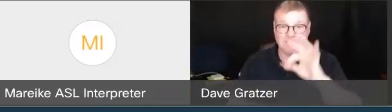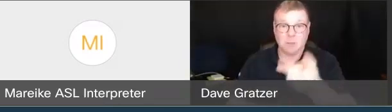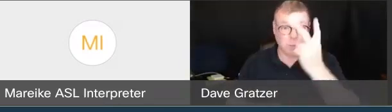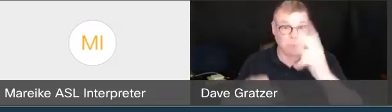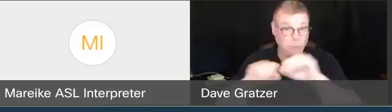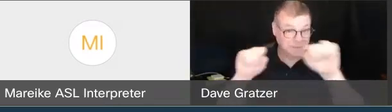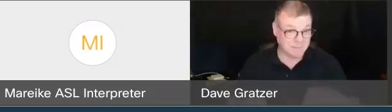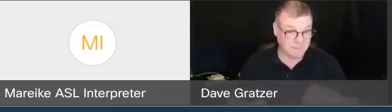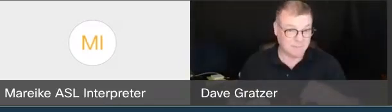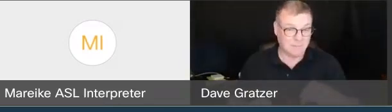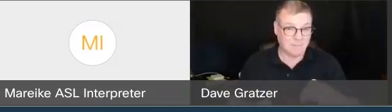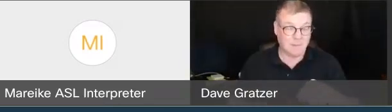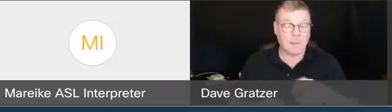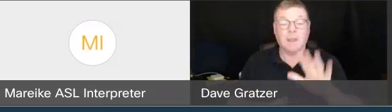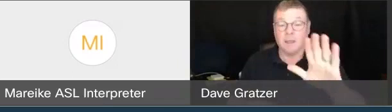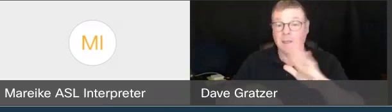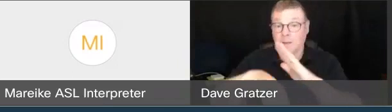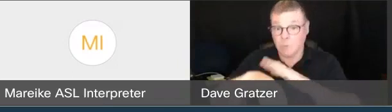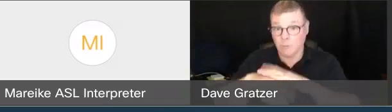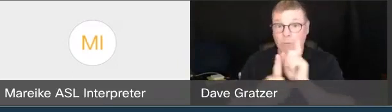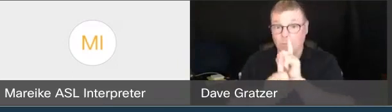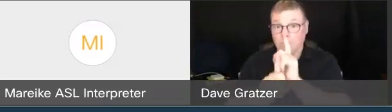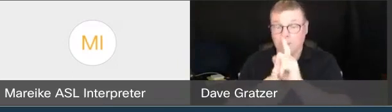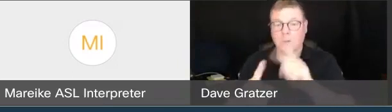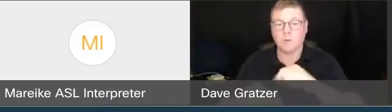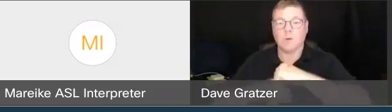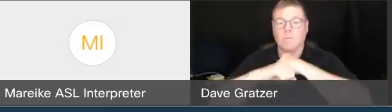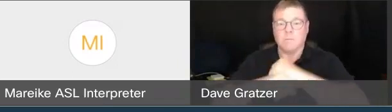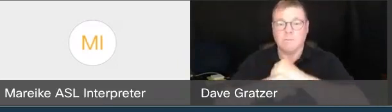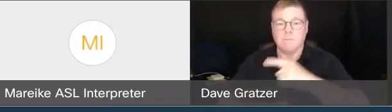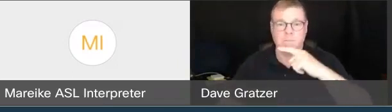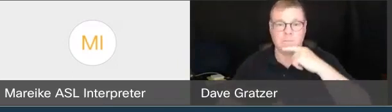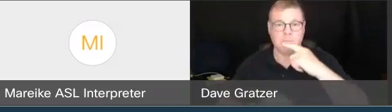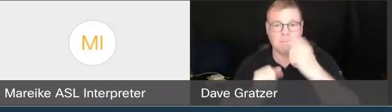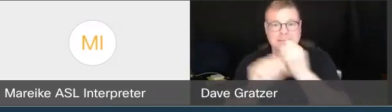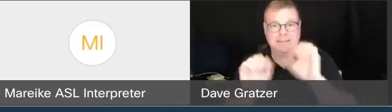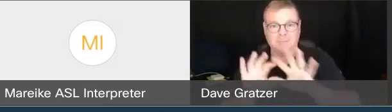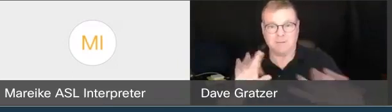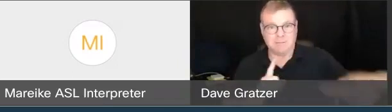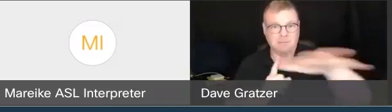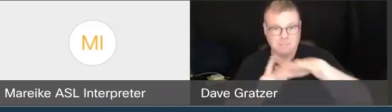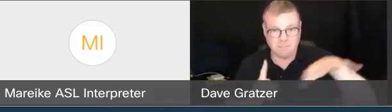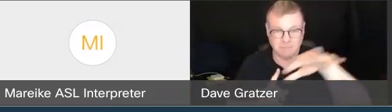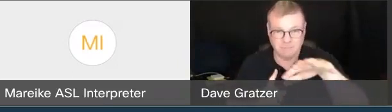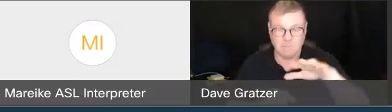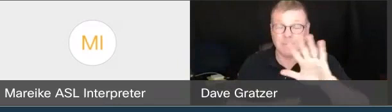So probation and parole, their mission is to protect public safety and understanding